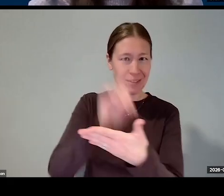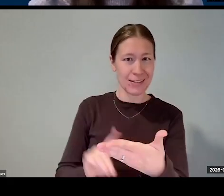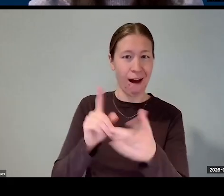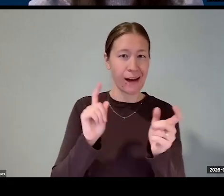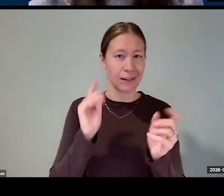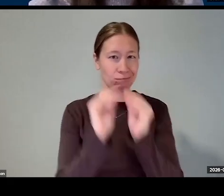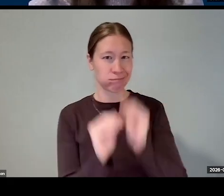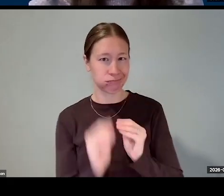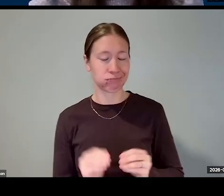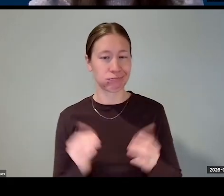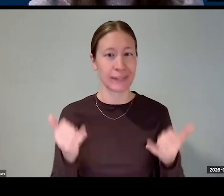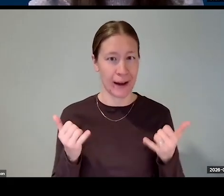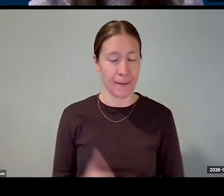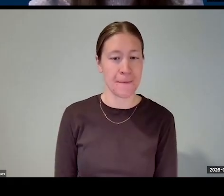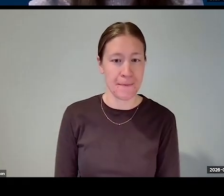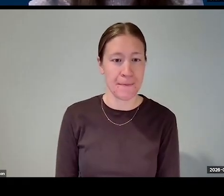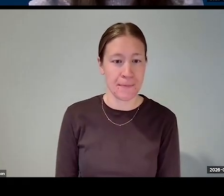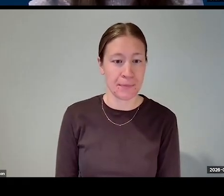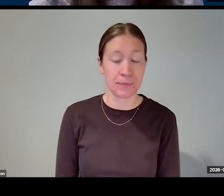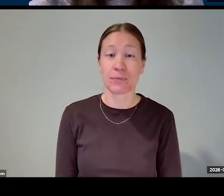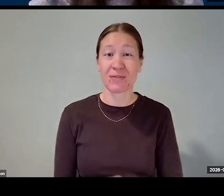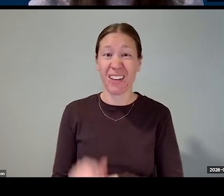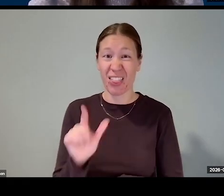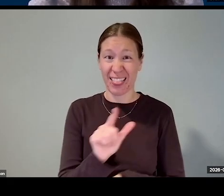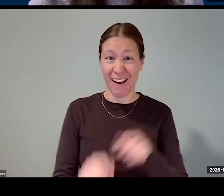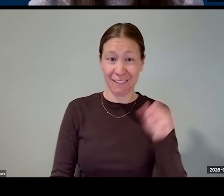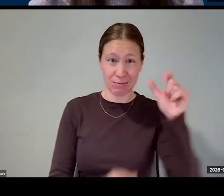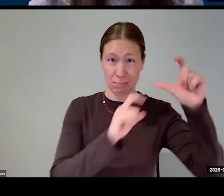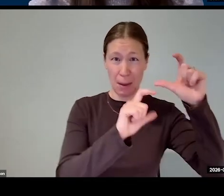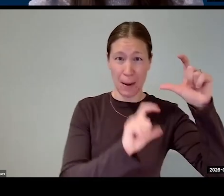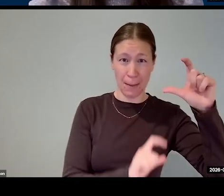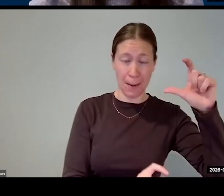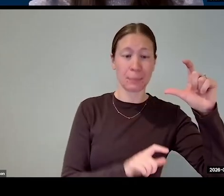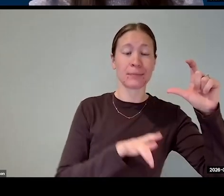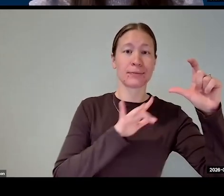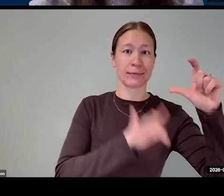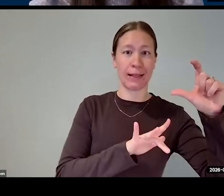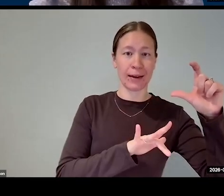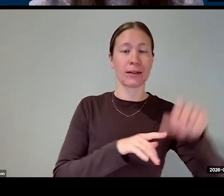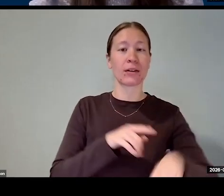of these slide layouts on the left hand side, you are making changes to the design